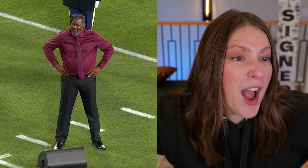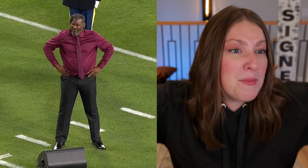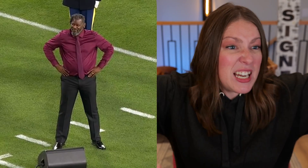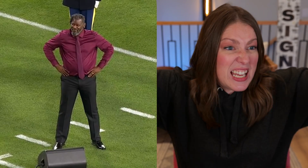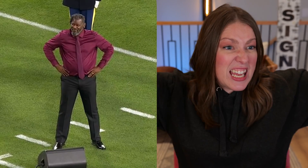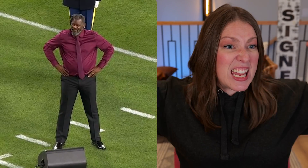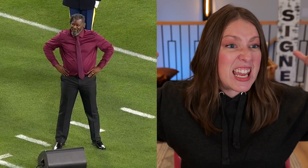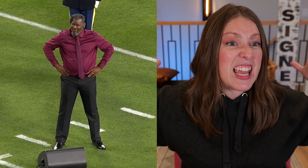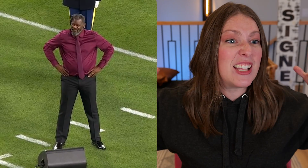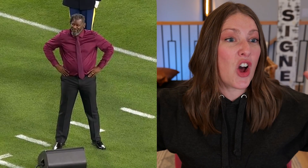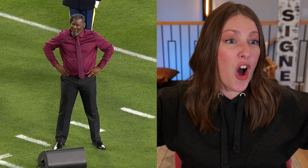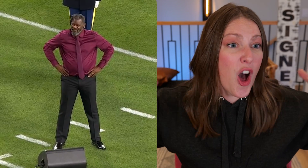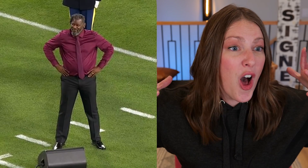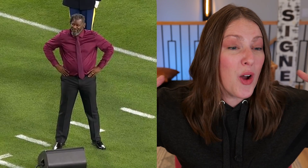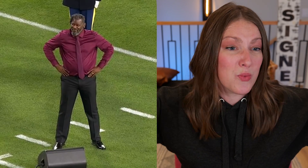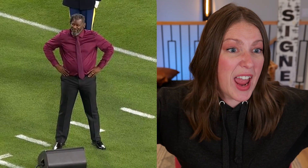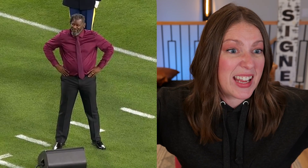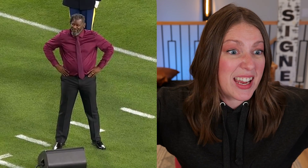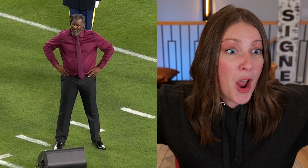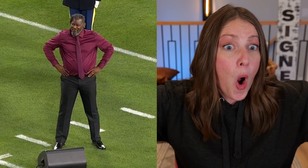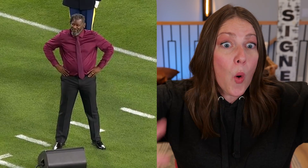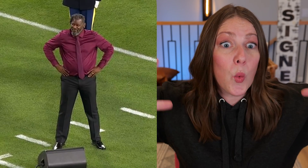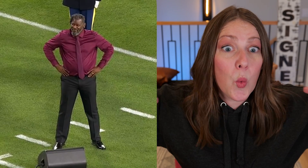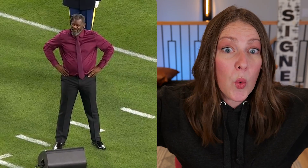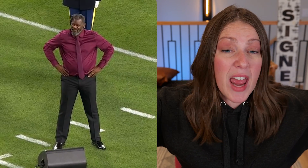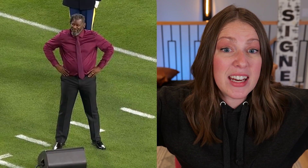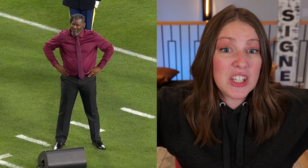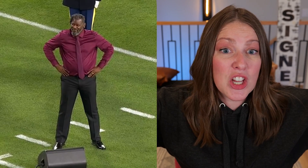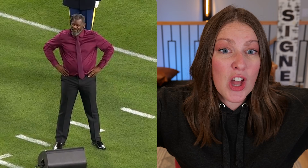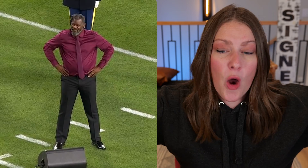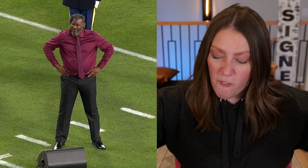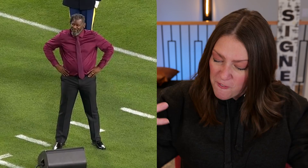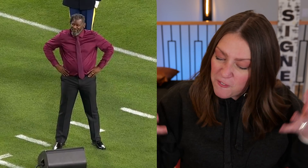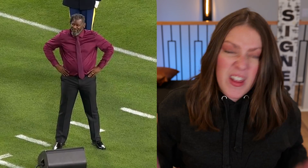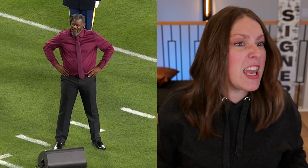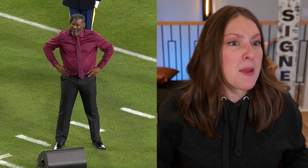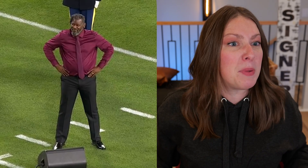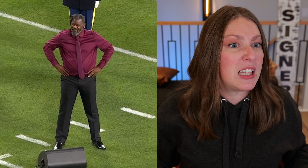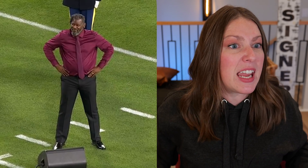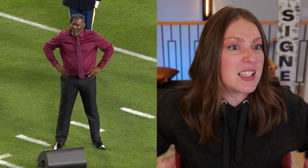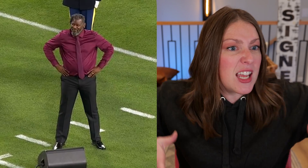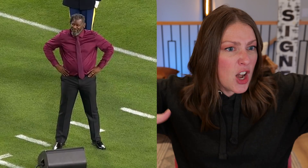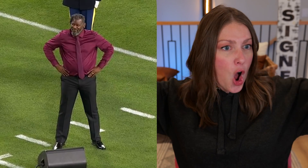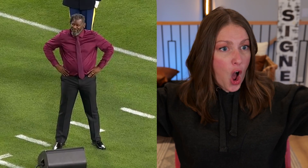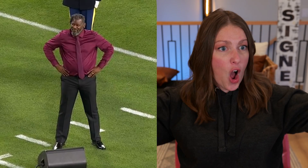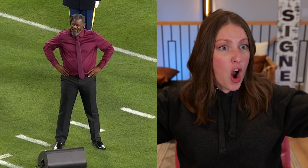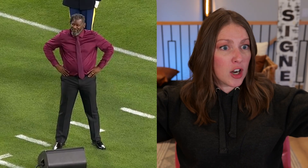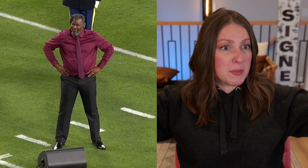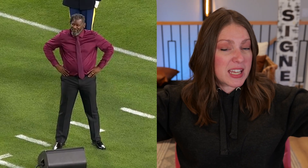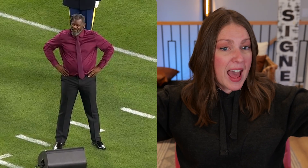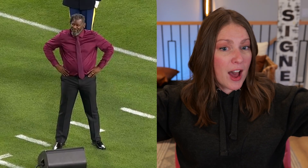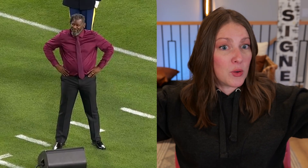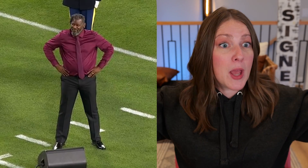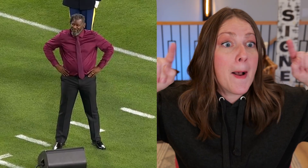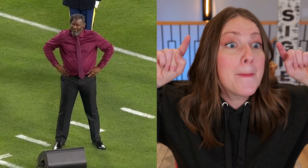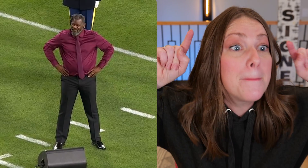I mean, he is already ready to go Feet planted, arms out,